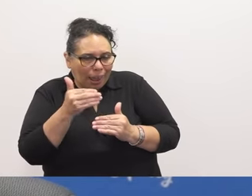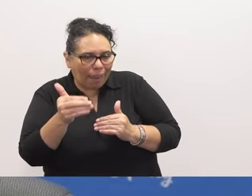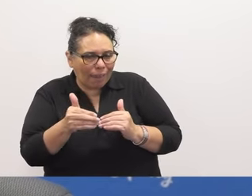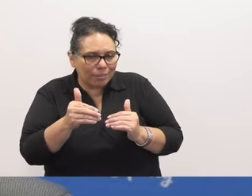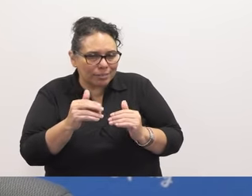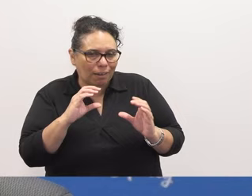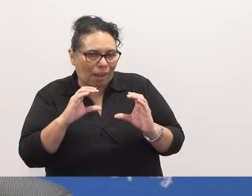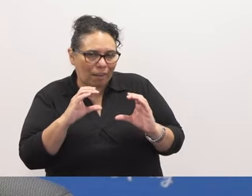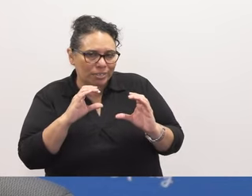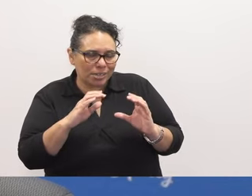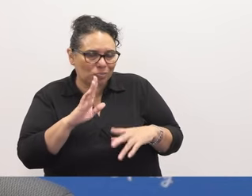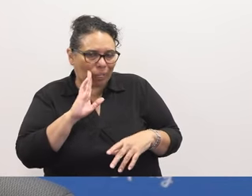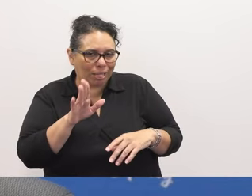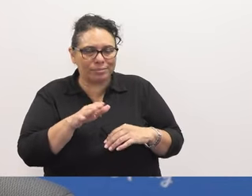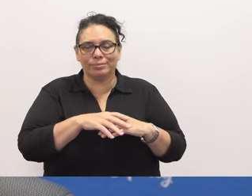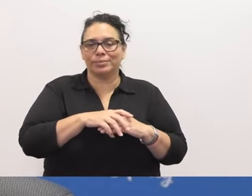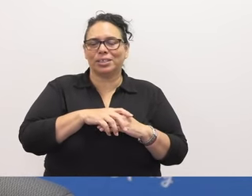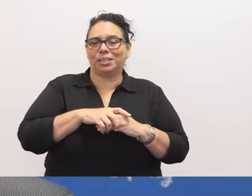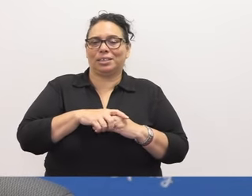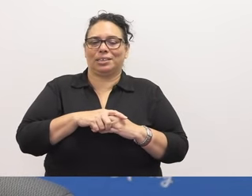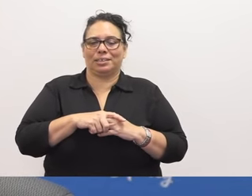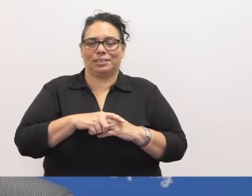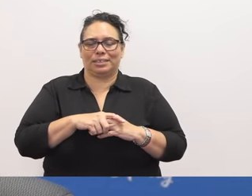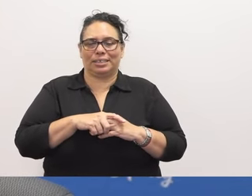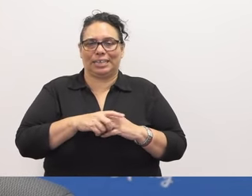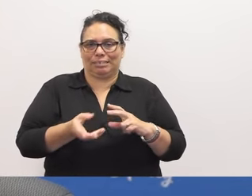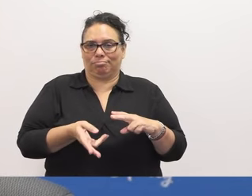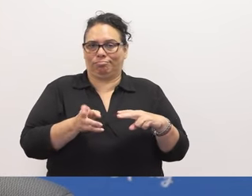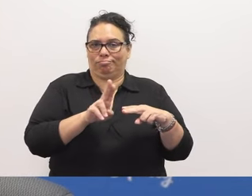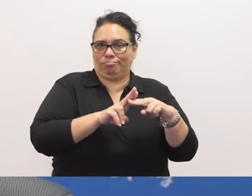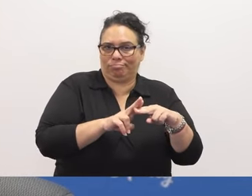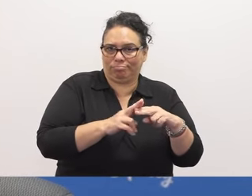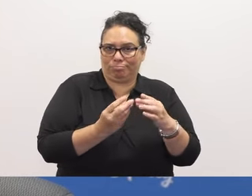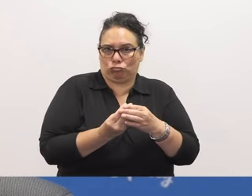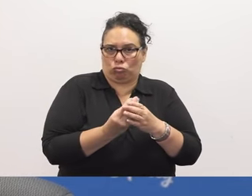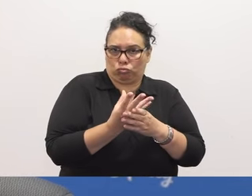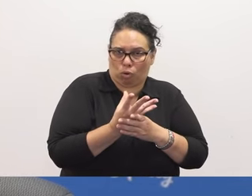The gains in growth context for me